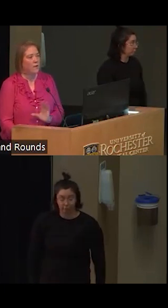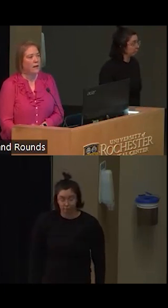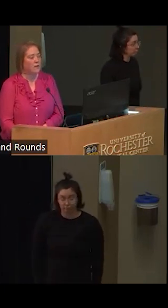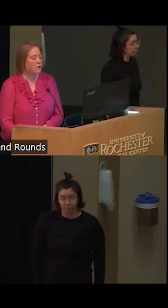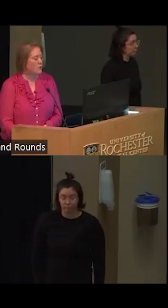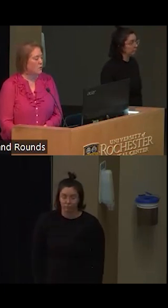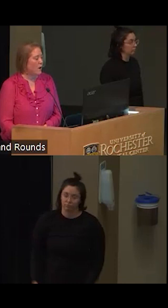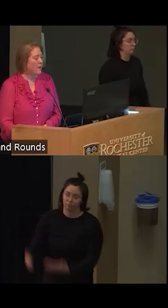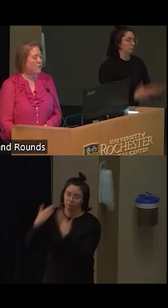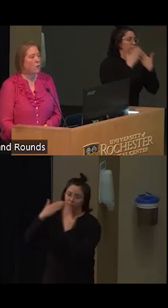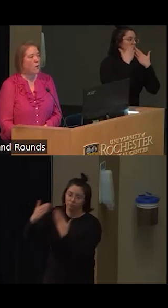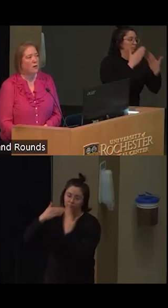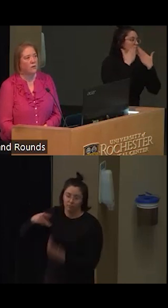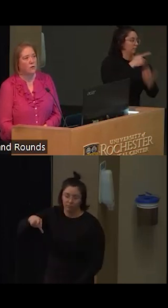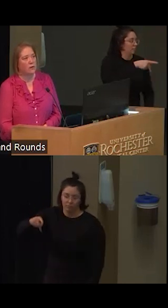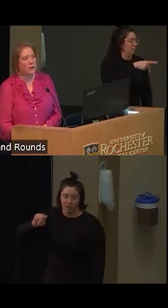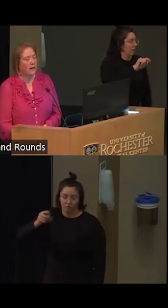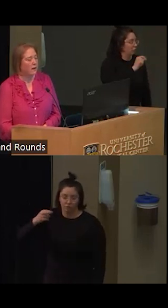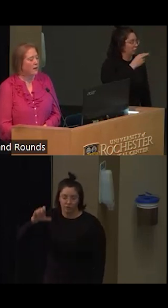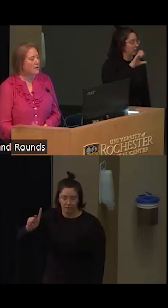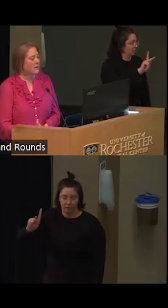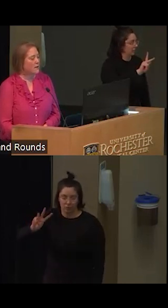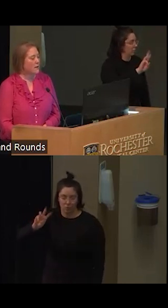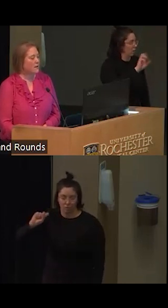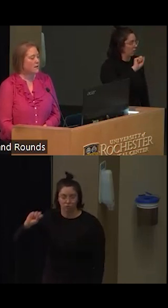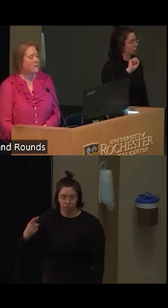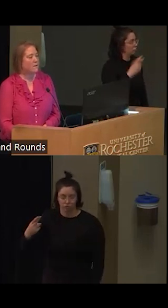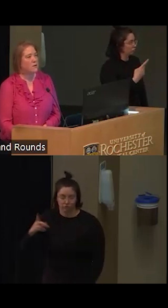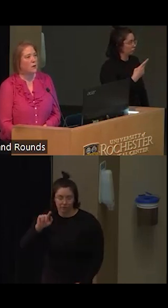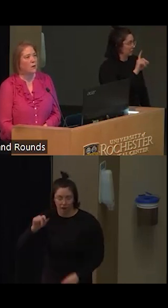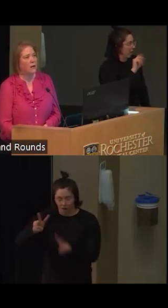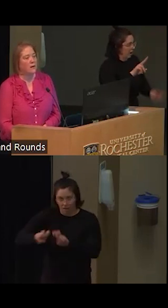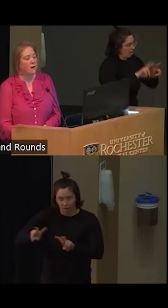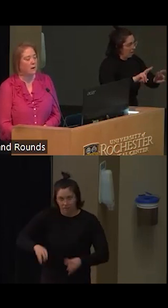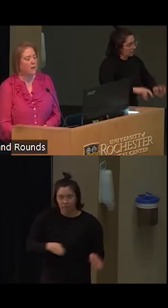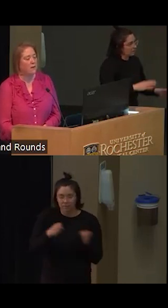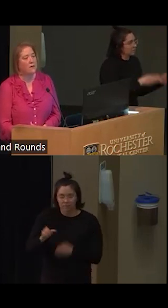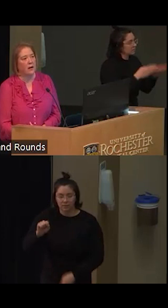um more thanks to Patrick Walsh for doing the data analysis and then Steve fasone and the um AV